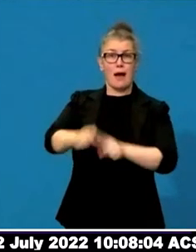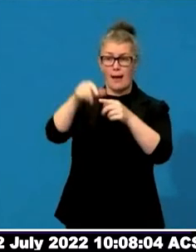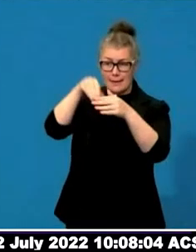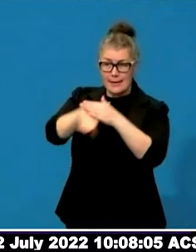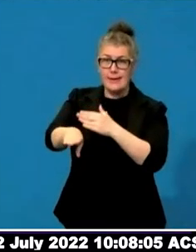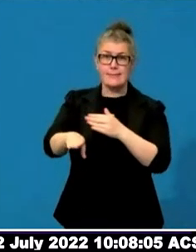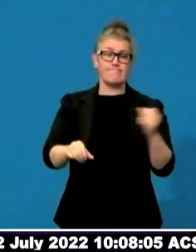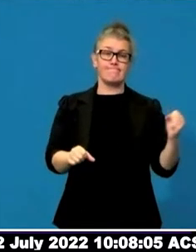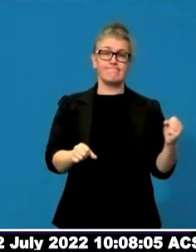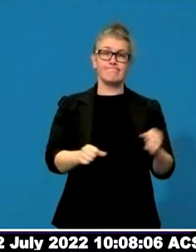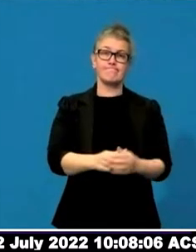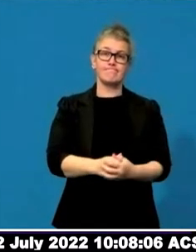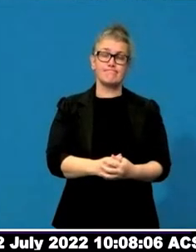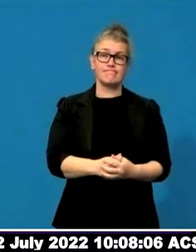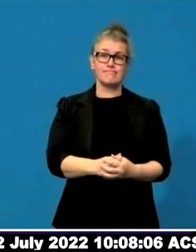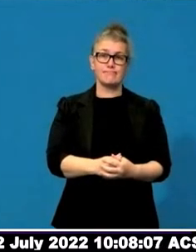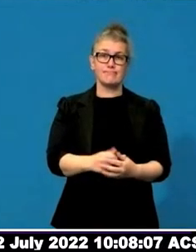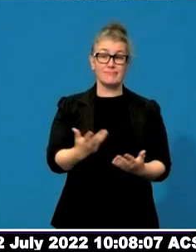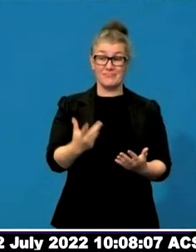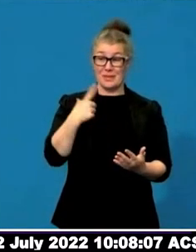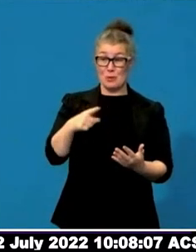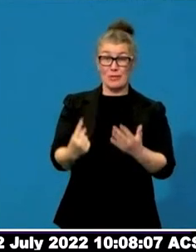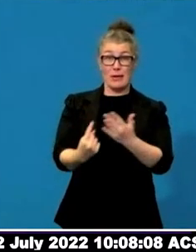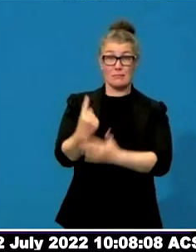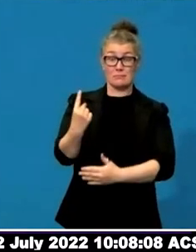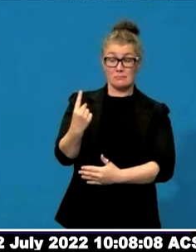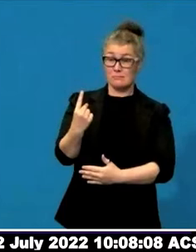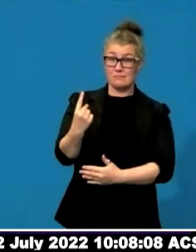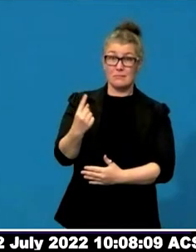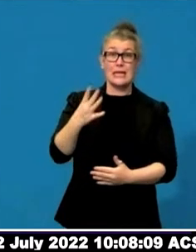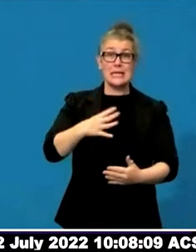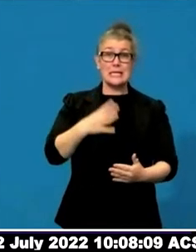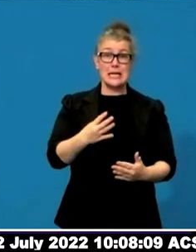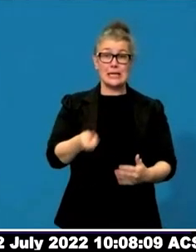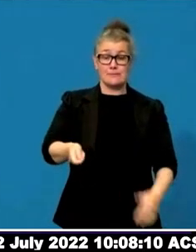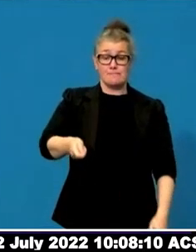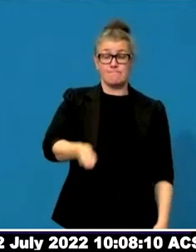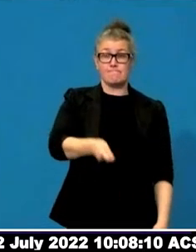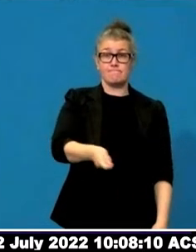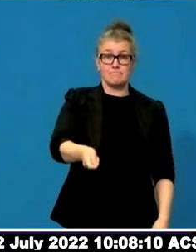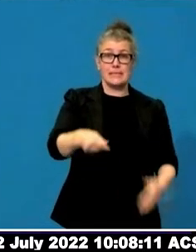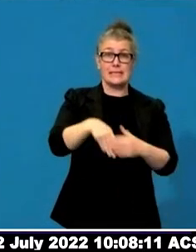And because of that, you have to use a walking stick to get up to the office.